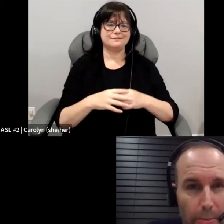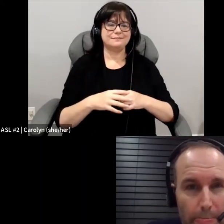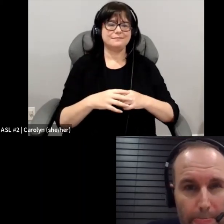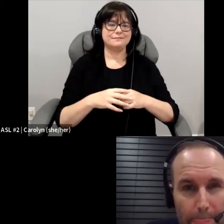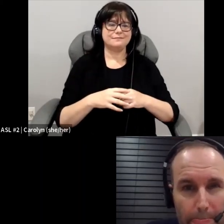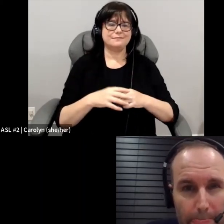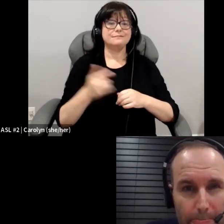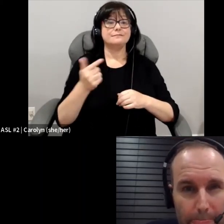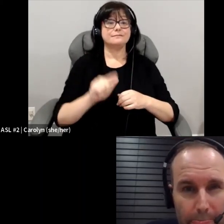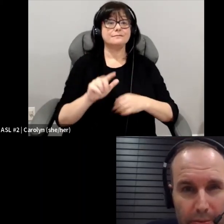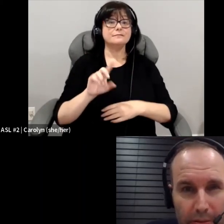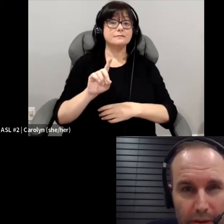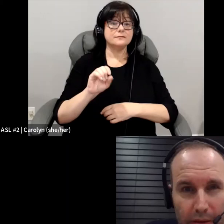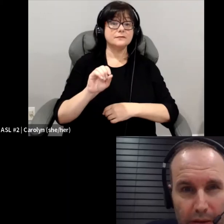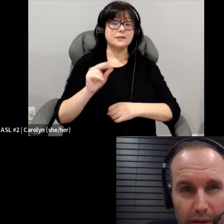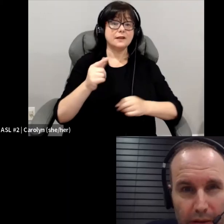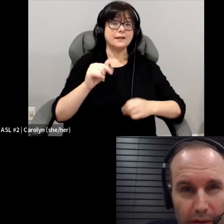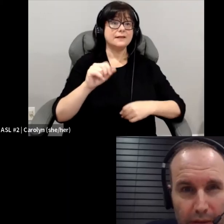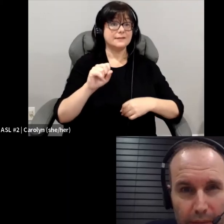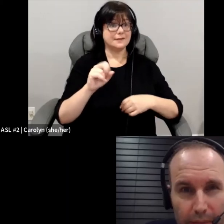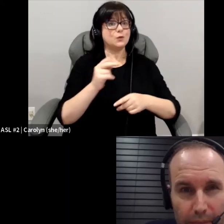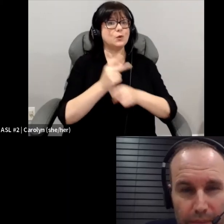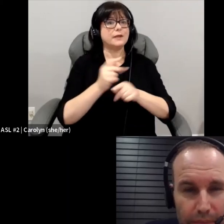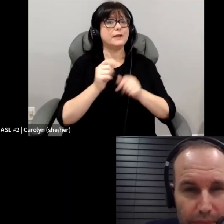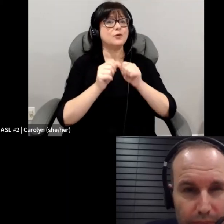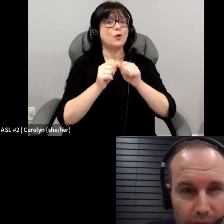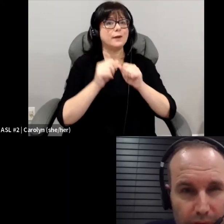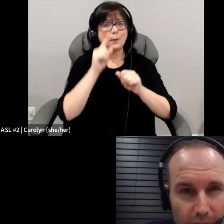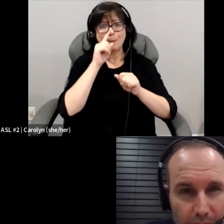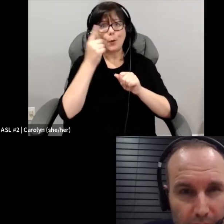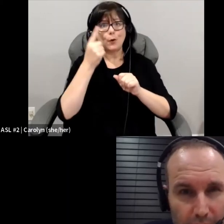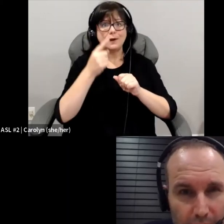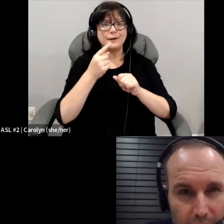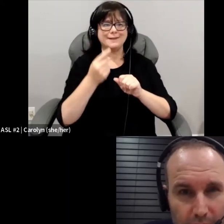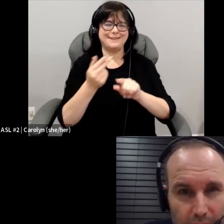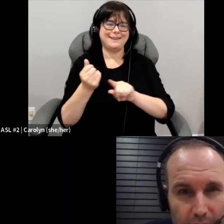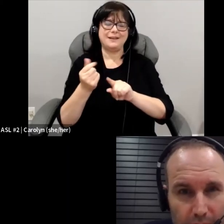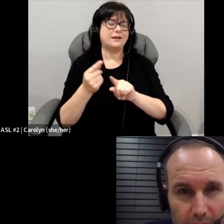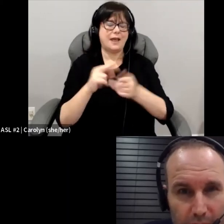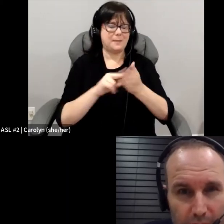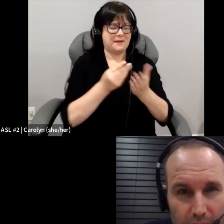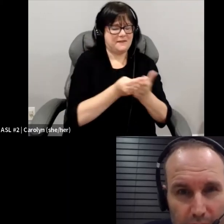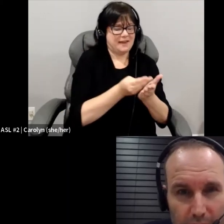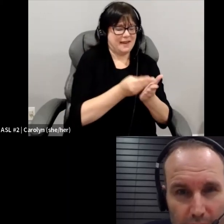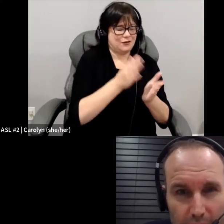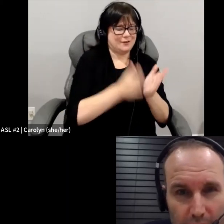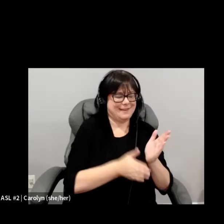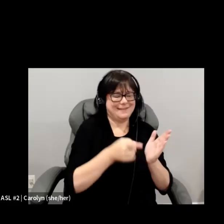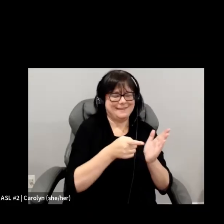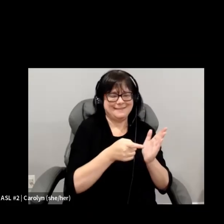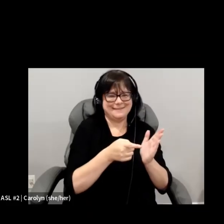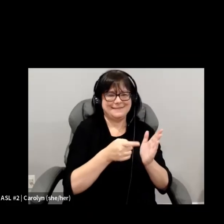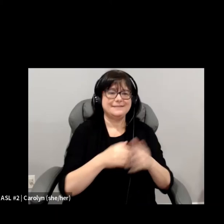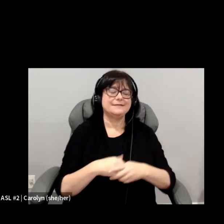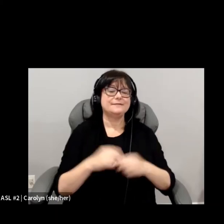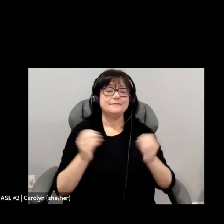LET'S KEEP THINGS BORING ON THE FINANCIALS.